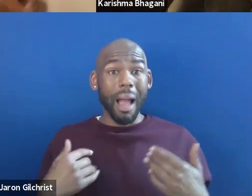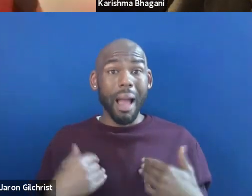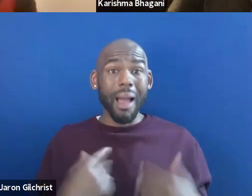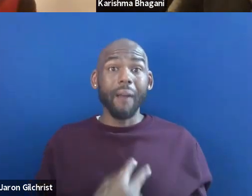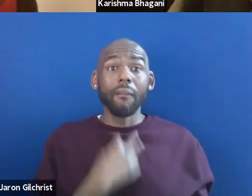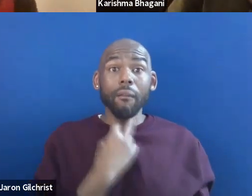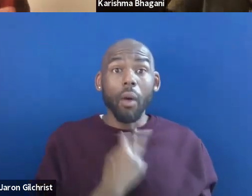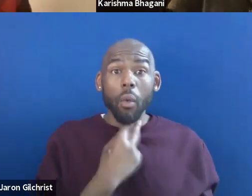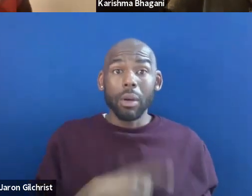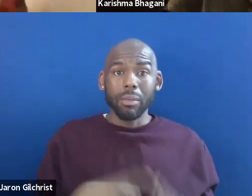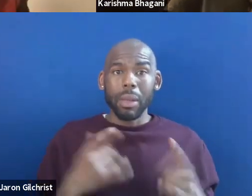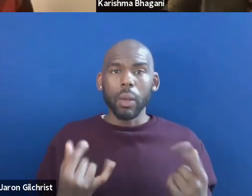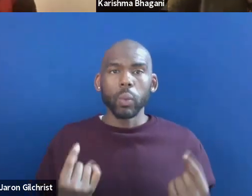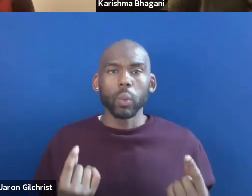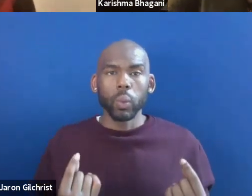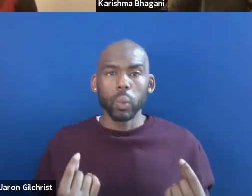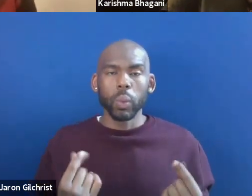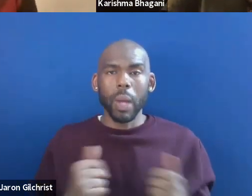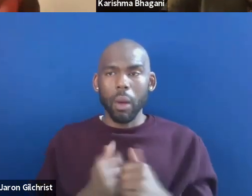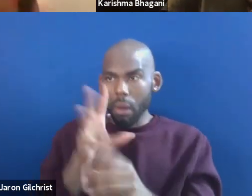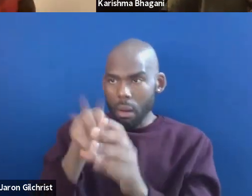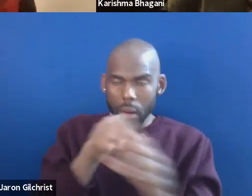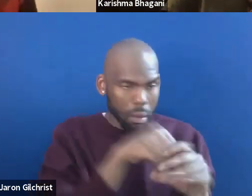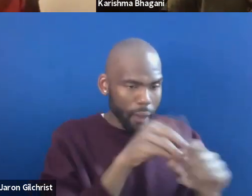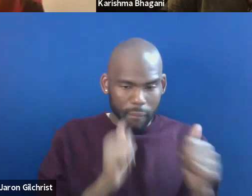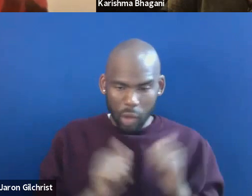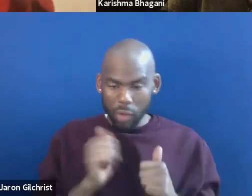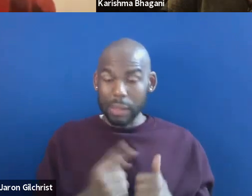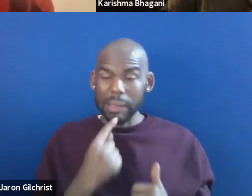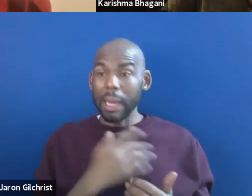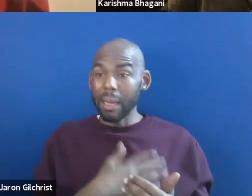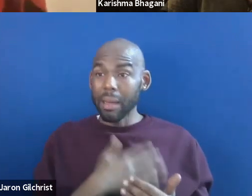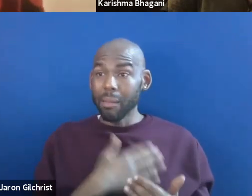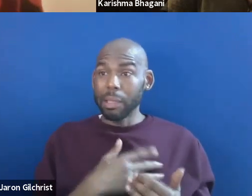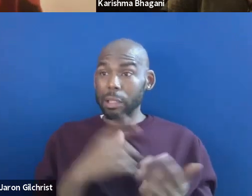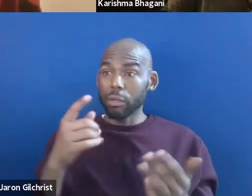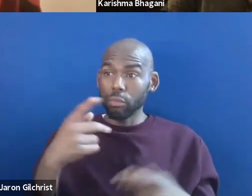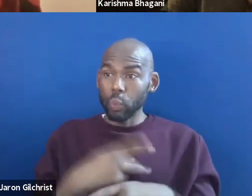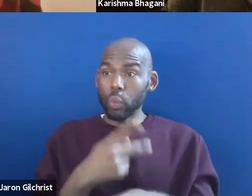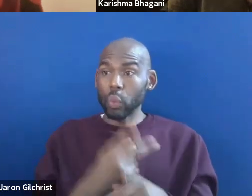How do I engage with theaters and say, please produce my work you know, if I'm not producing myself.